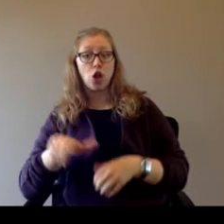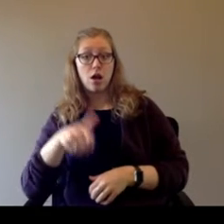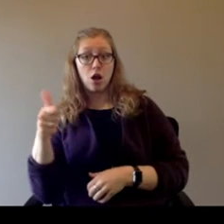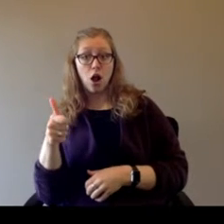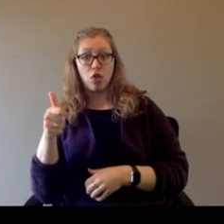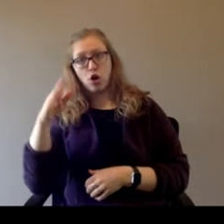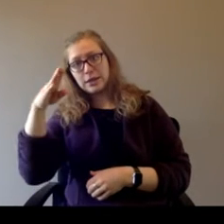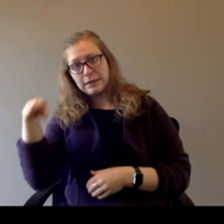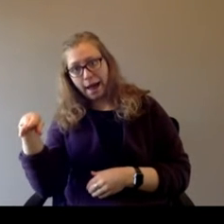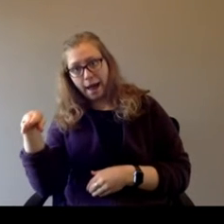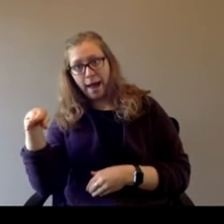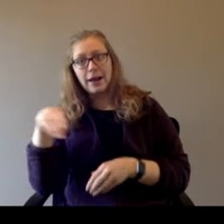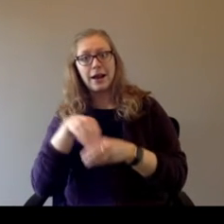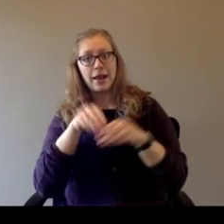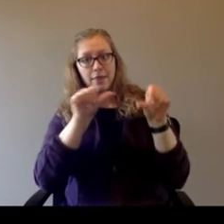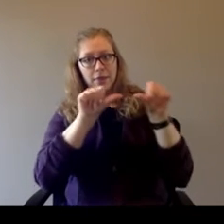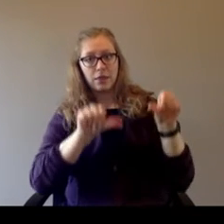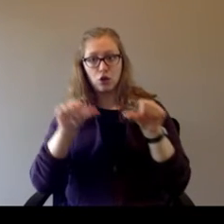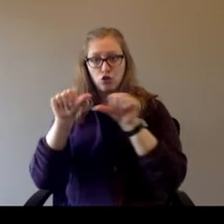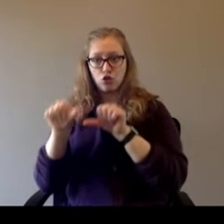It's a one-to-one correspondence.